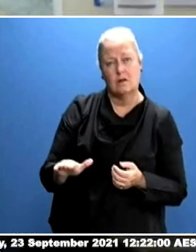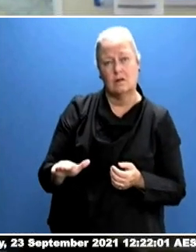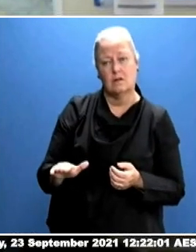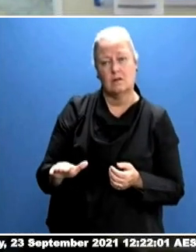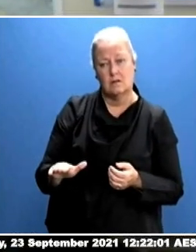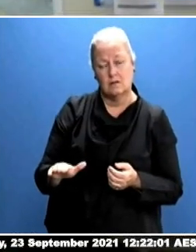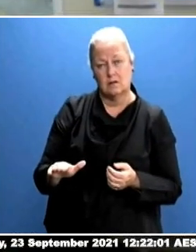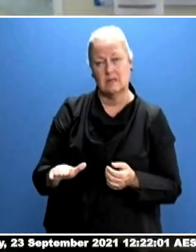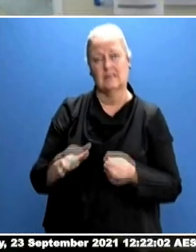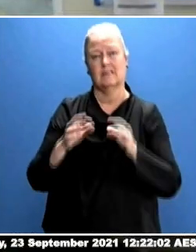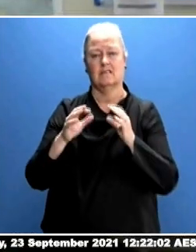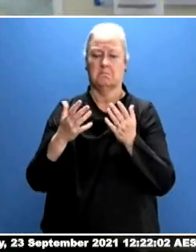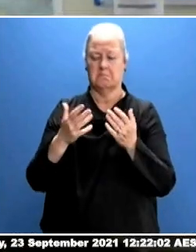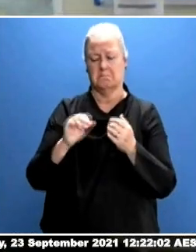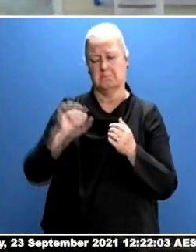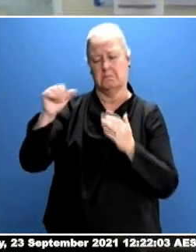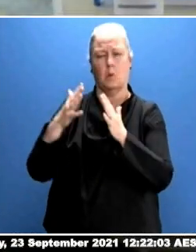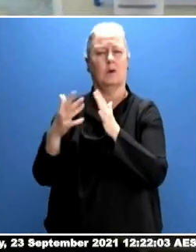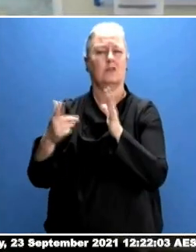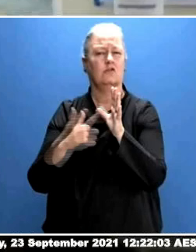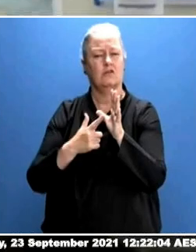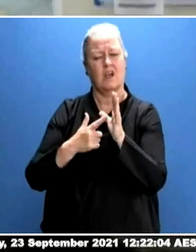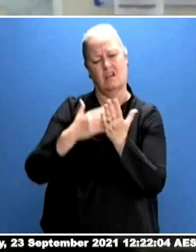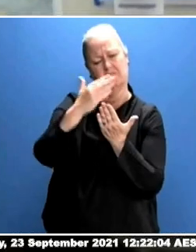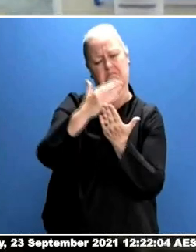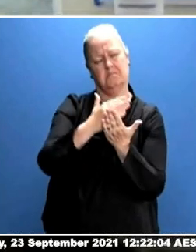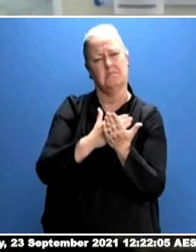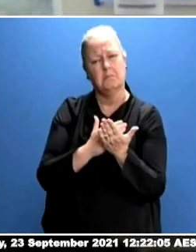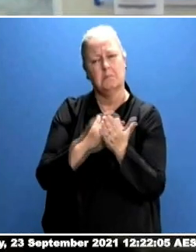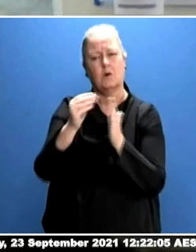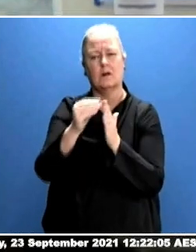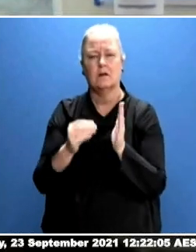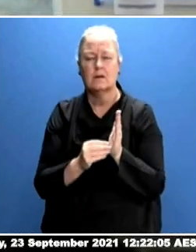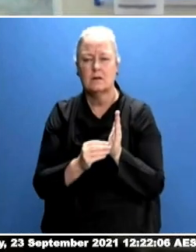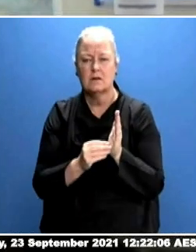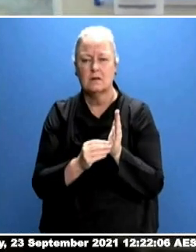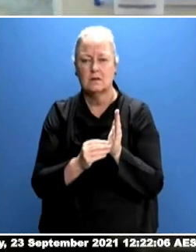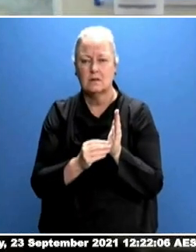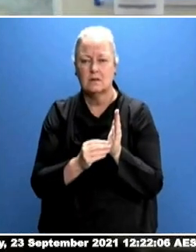in the WA policy, I'm not going to comment on current practice --- but certainly in